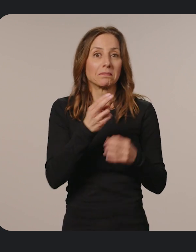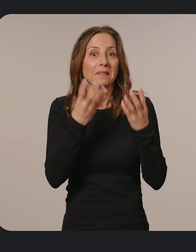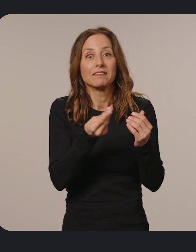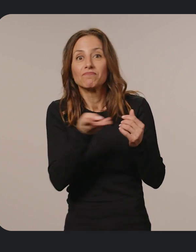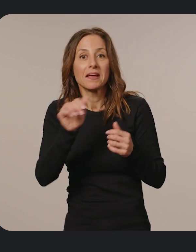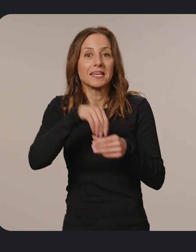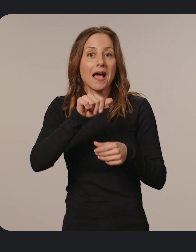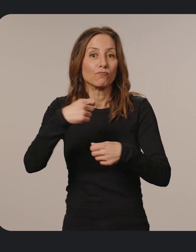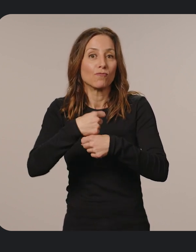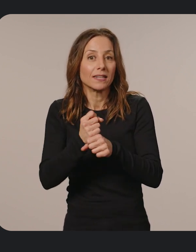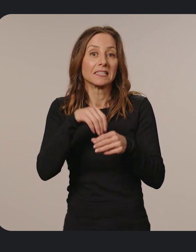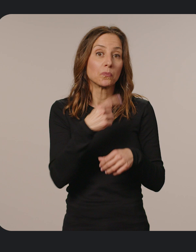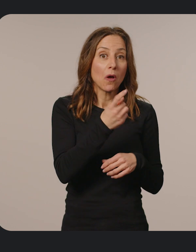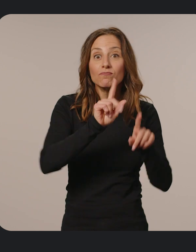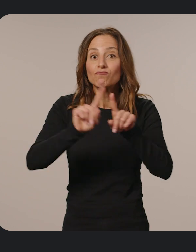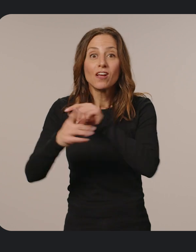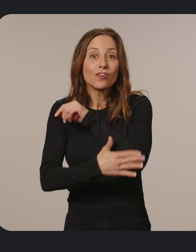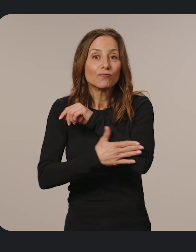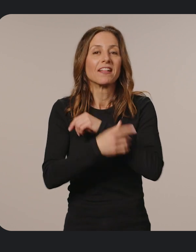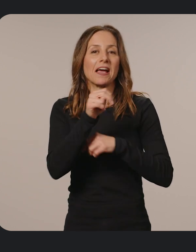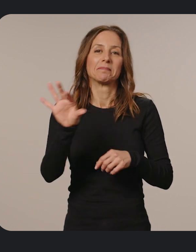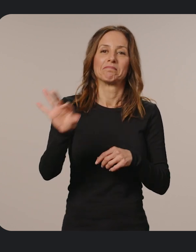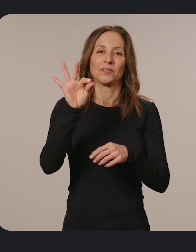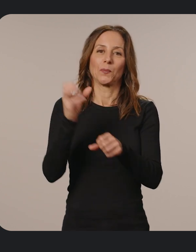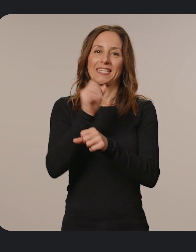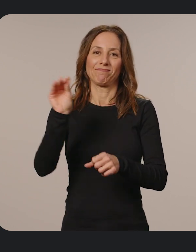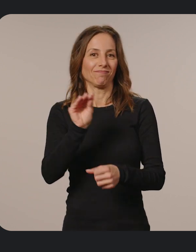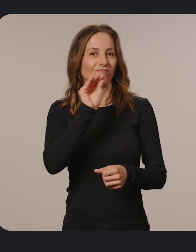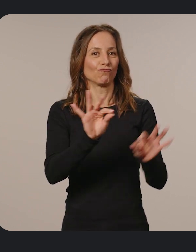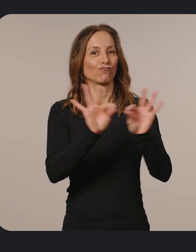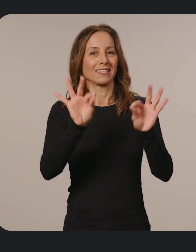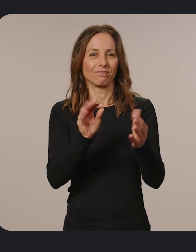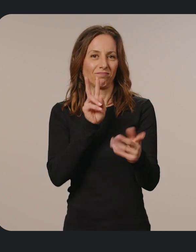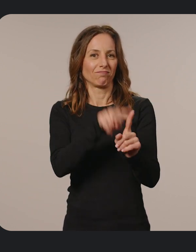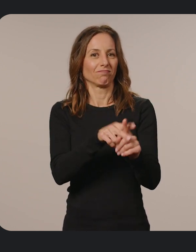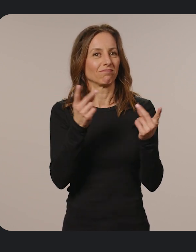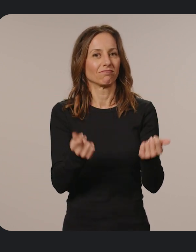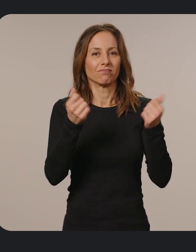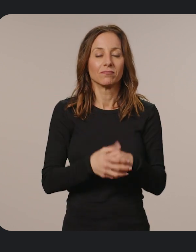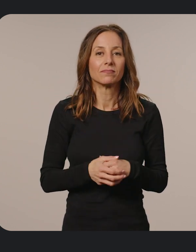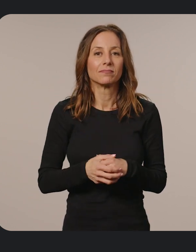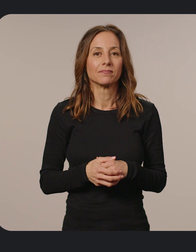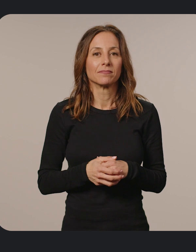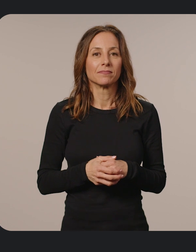or many in-app products in one or more countries and then apply the winning price changes directly from the interface.